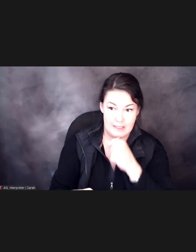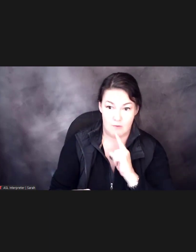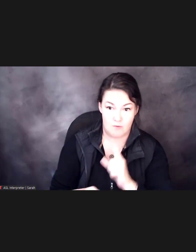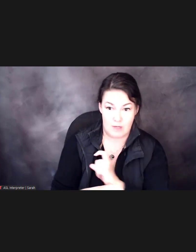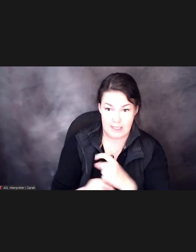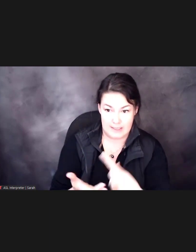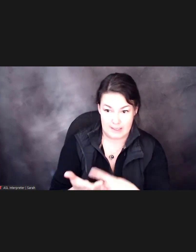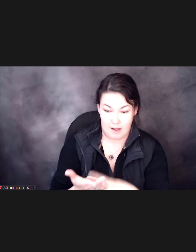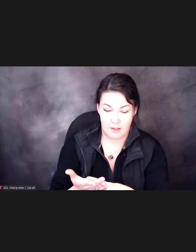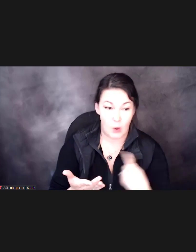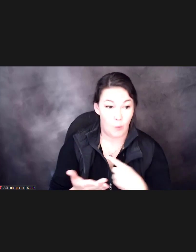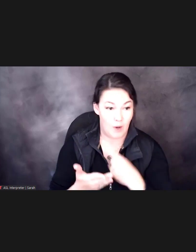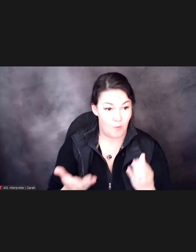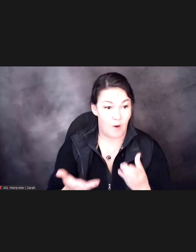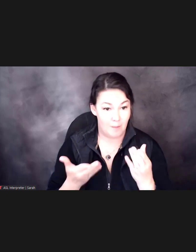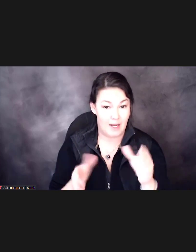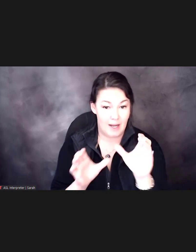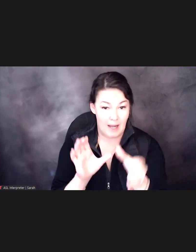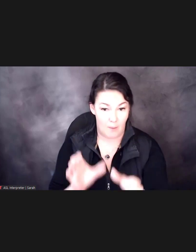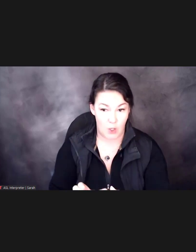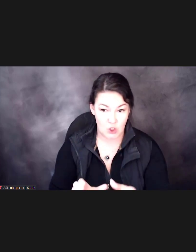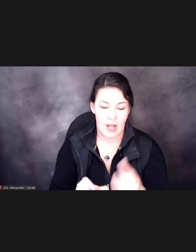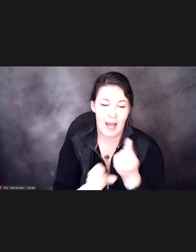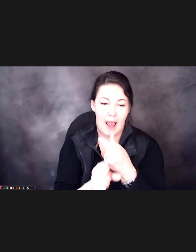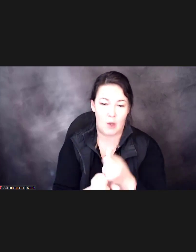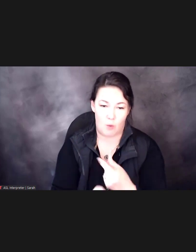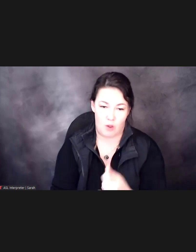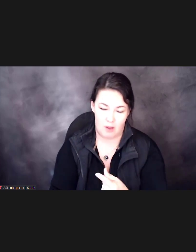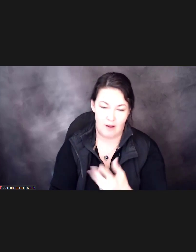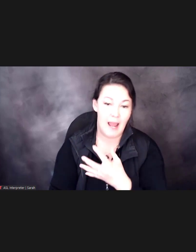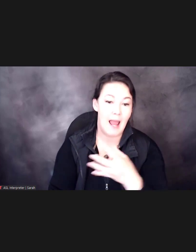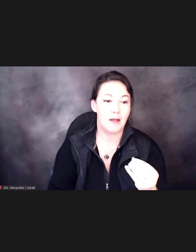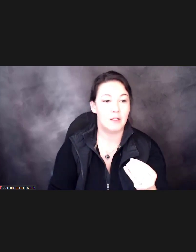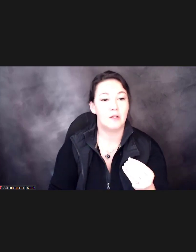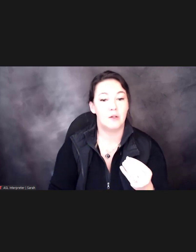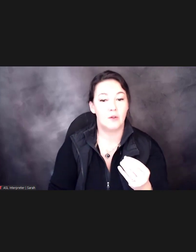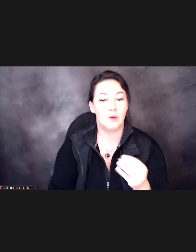but we recommend your equipment be calibrated annually and, of course,